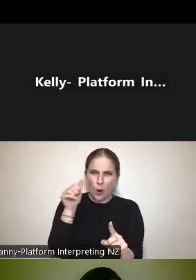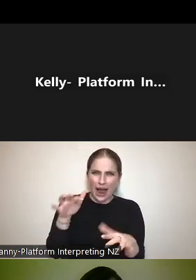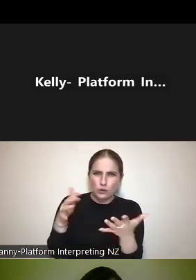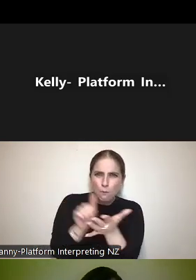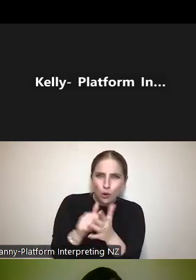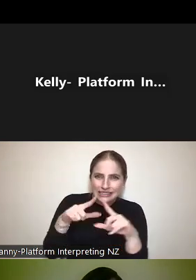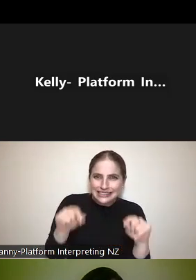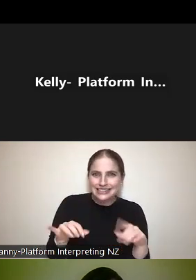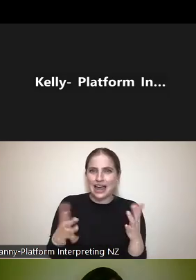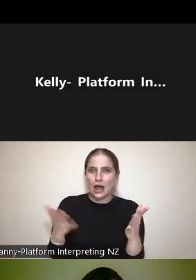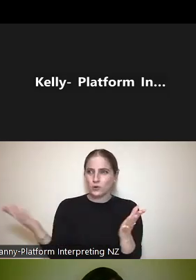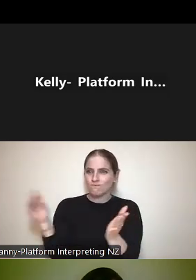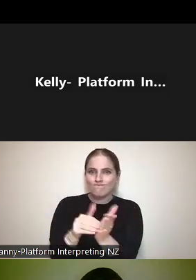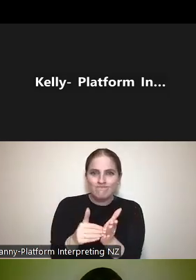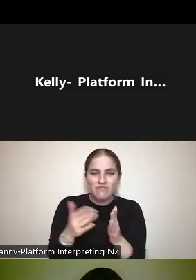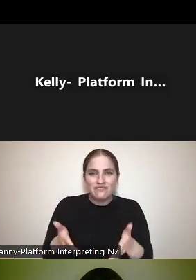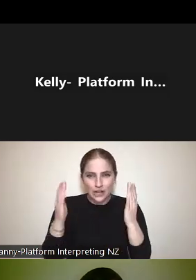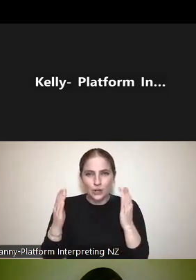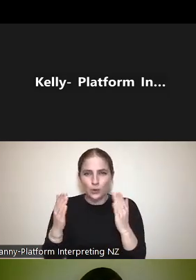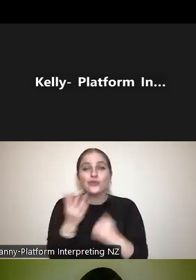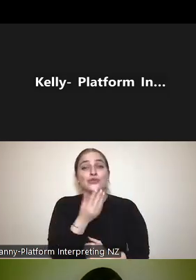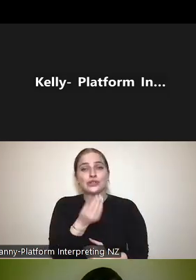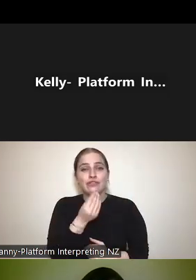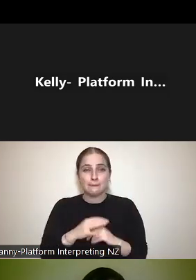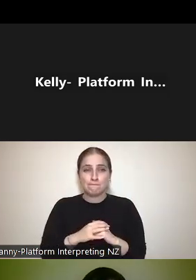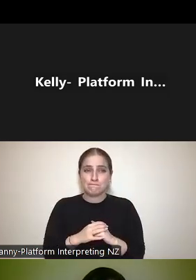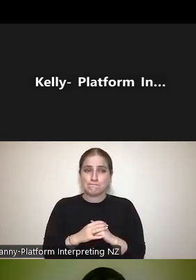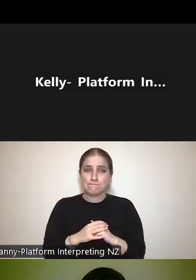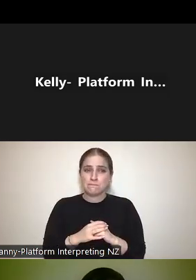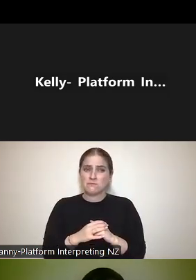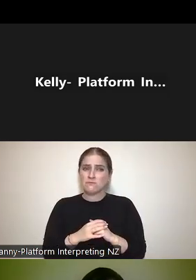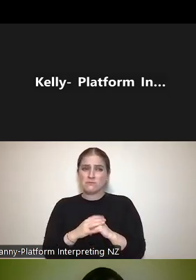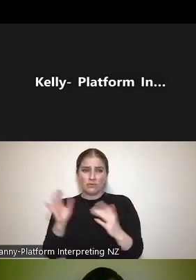Reach out directly to community groups and organizations for Deaf and disabled groups.